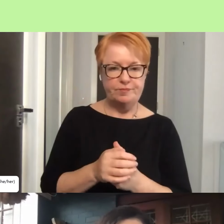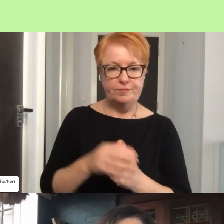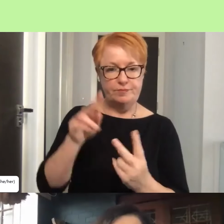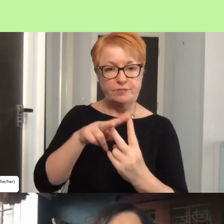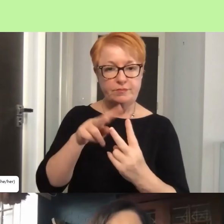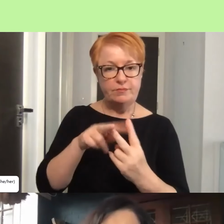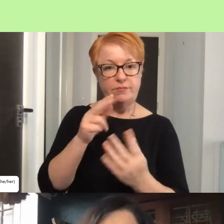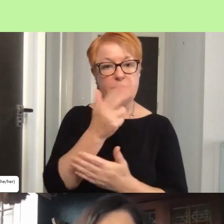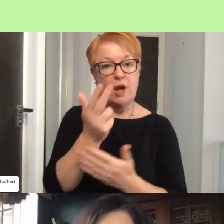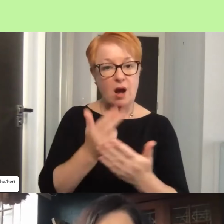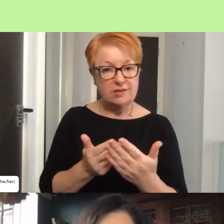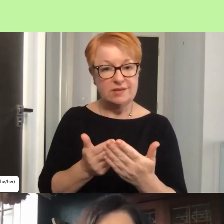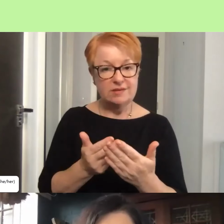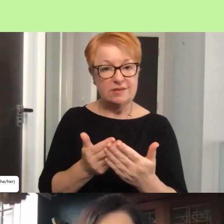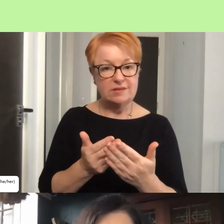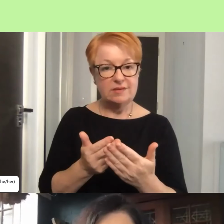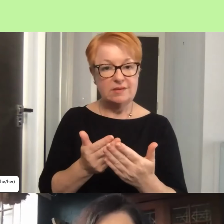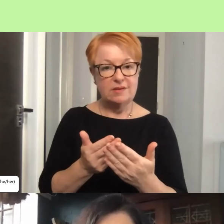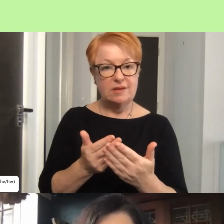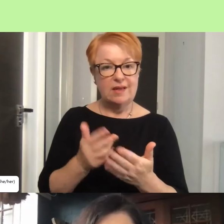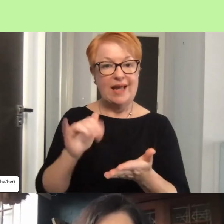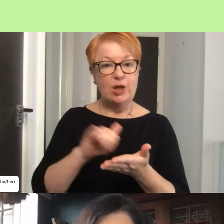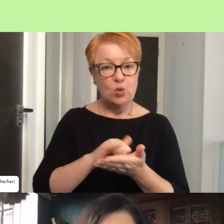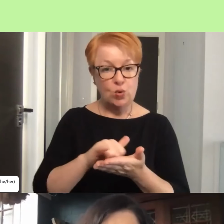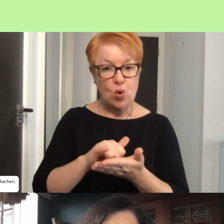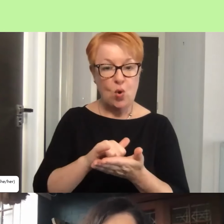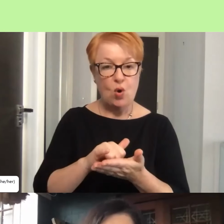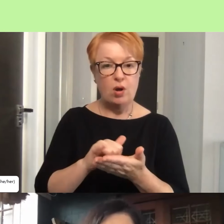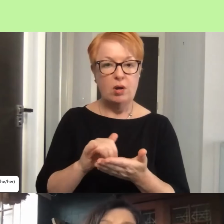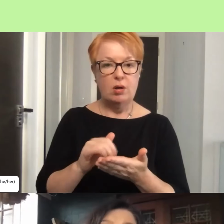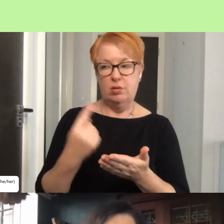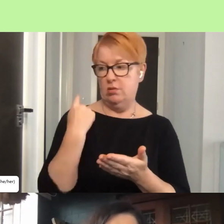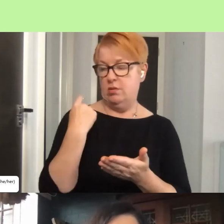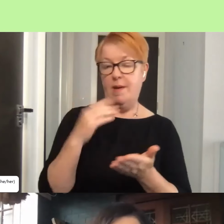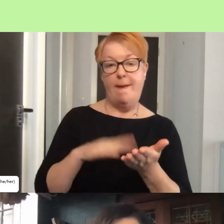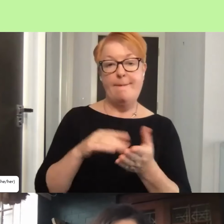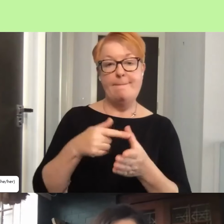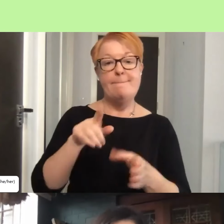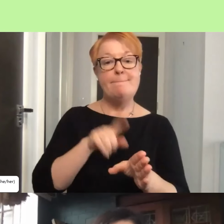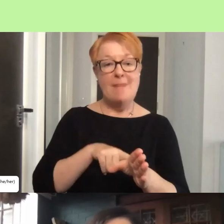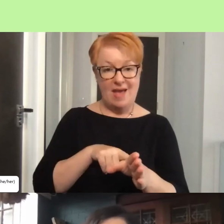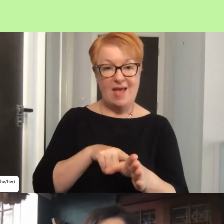in upstate in May, and my payment has not received yet.